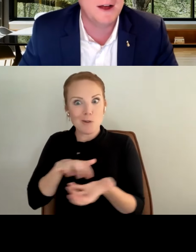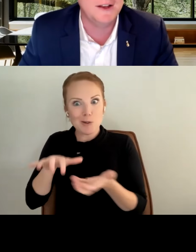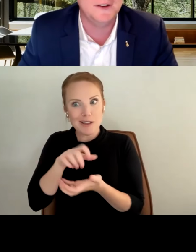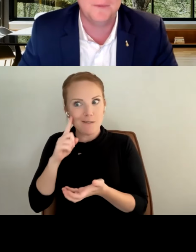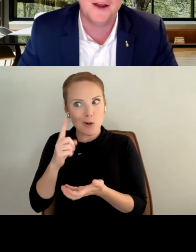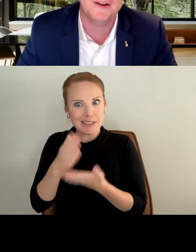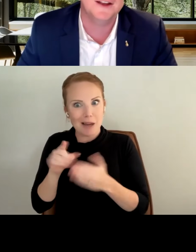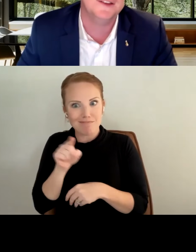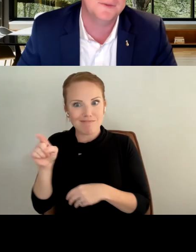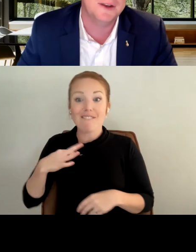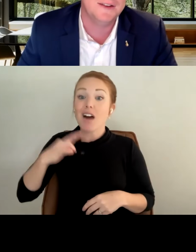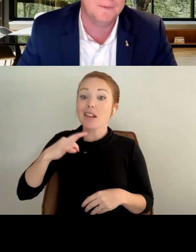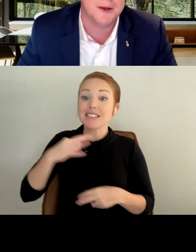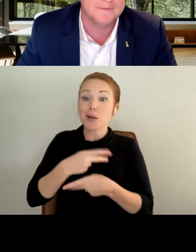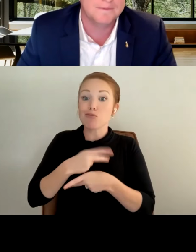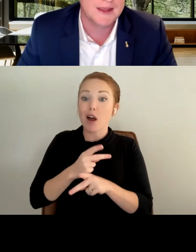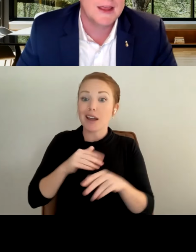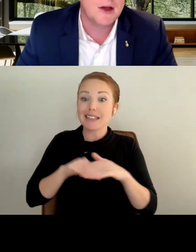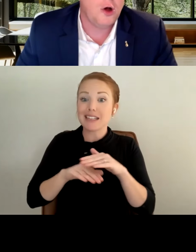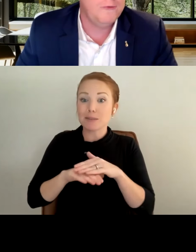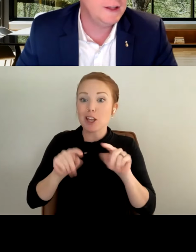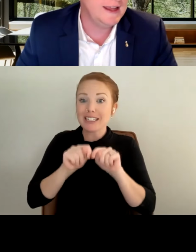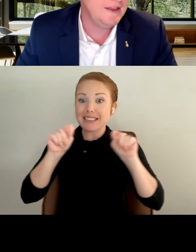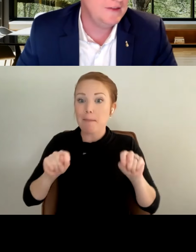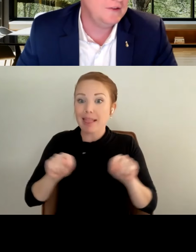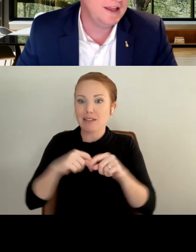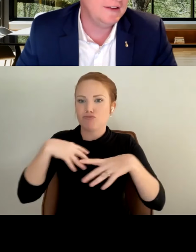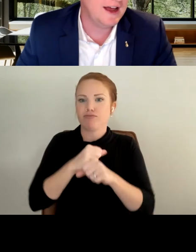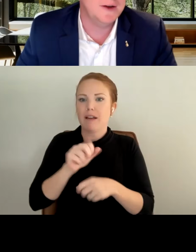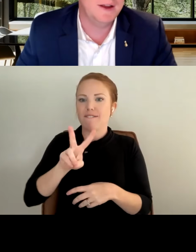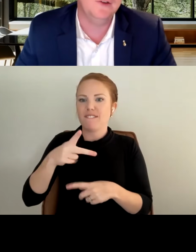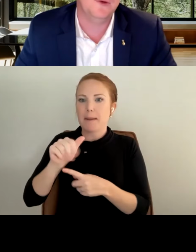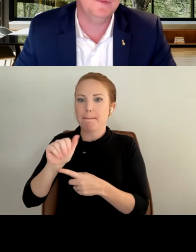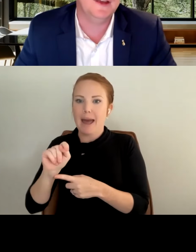the voluntary product accessibility template. Hopefully this is linked on your vendor's website,